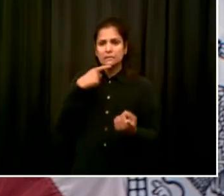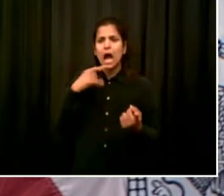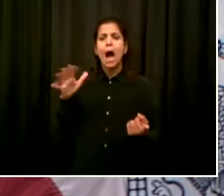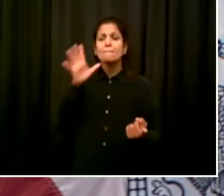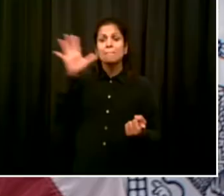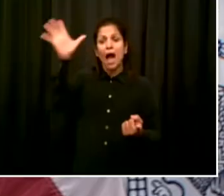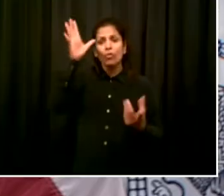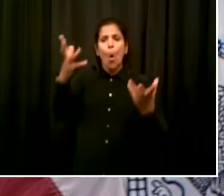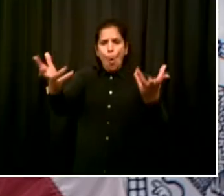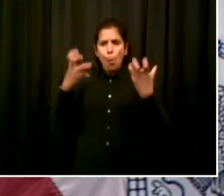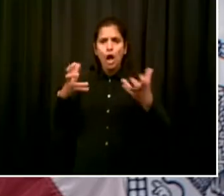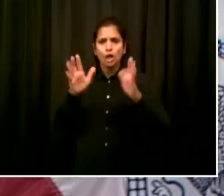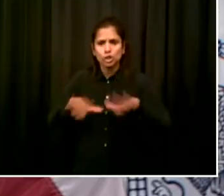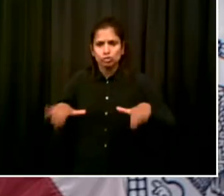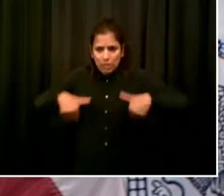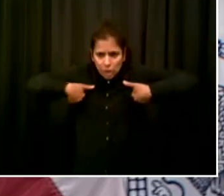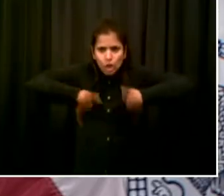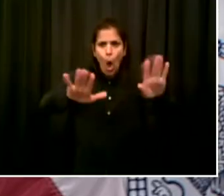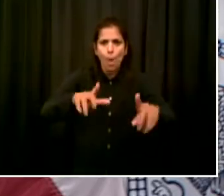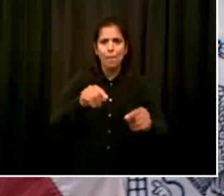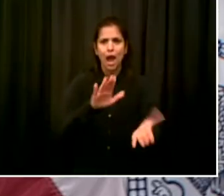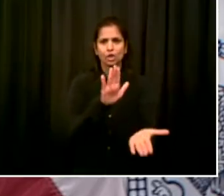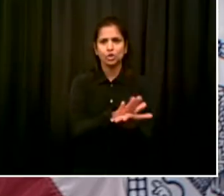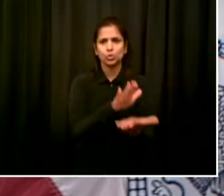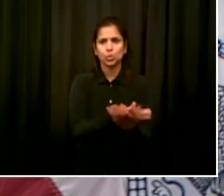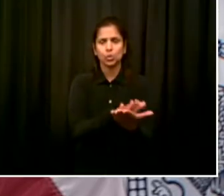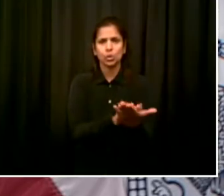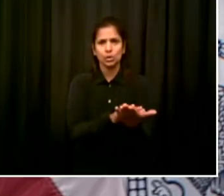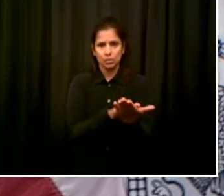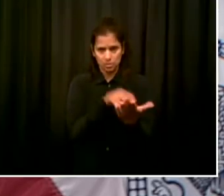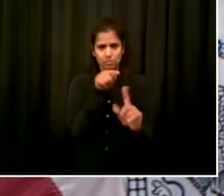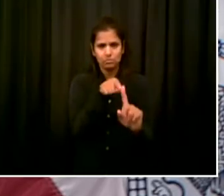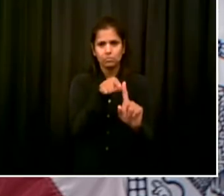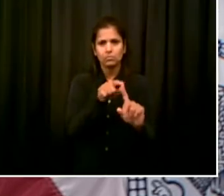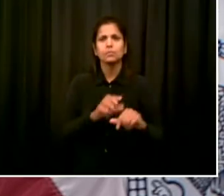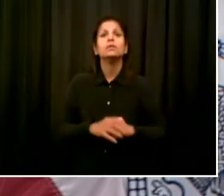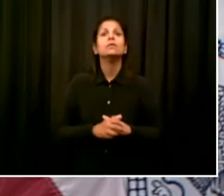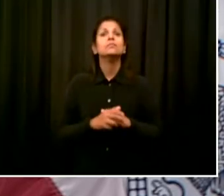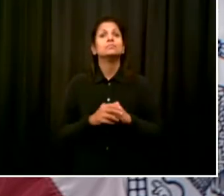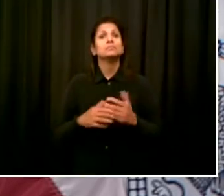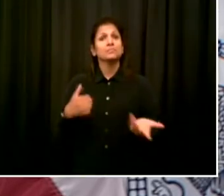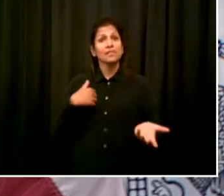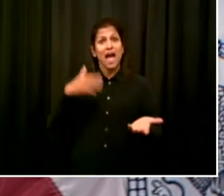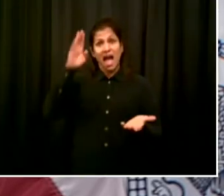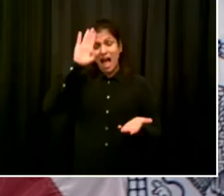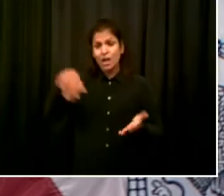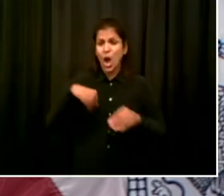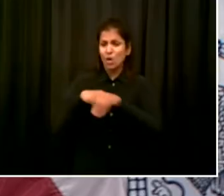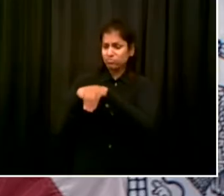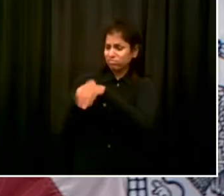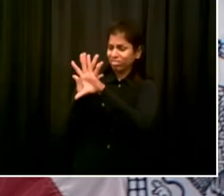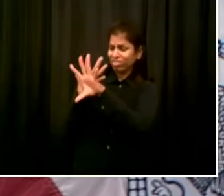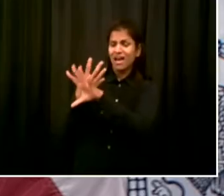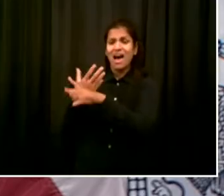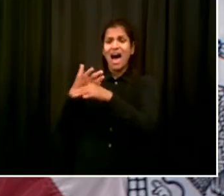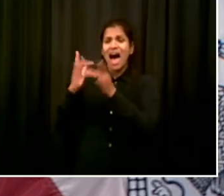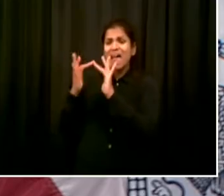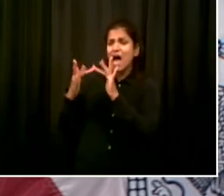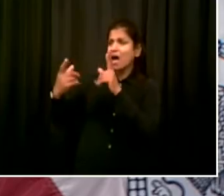AND I WORK FOR THOSE PARENTS . I WORK FOR THEM